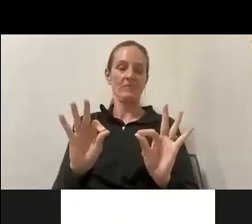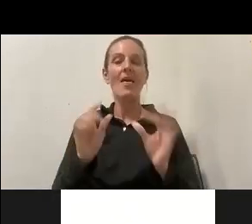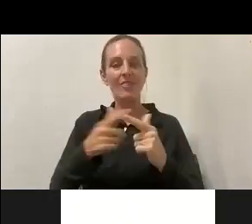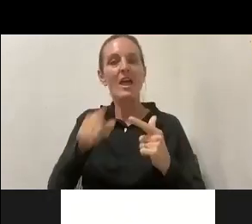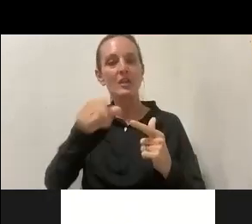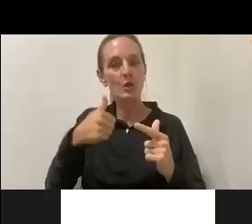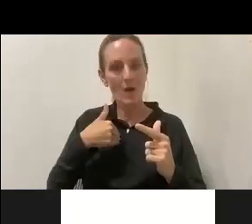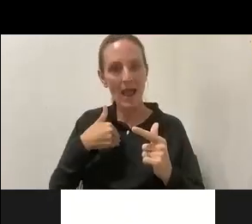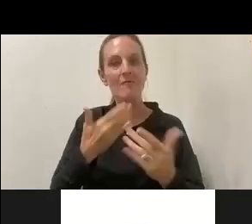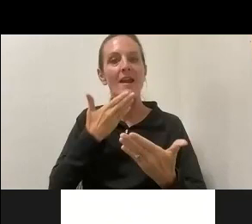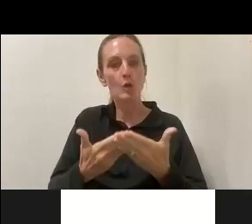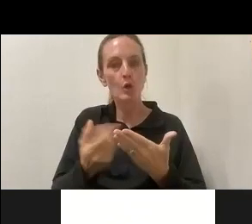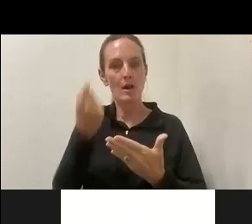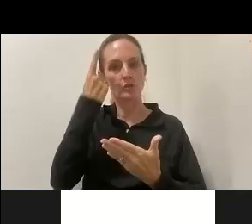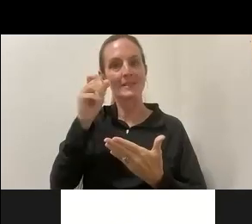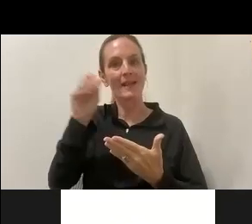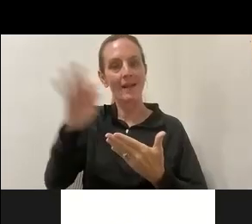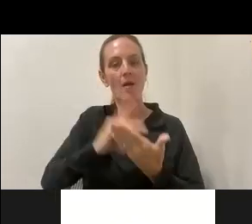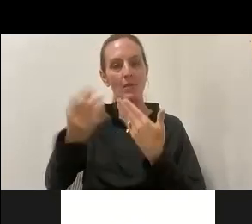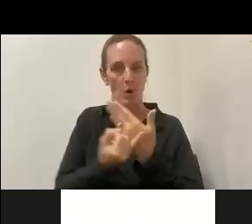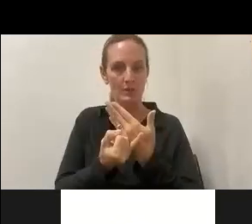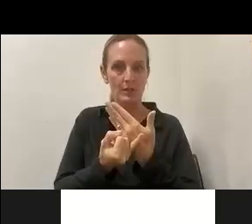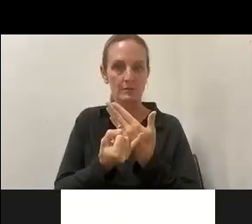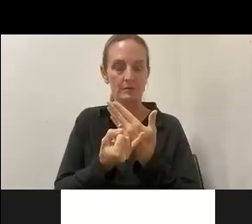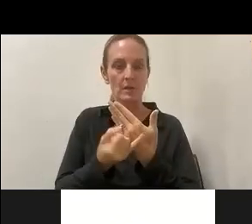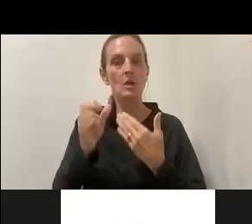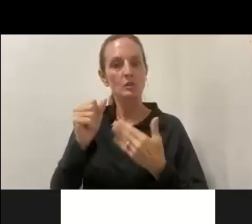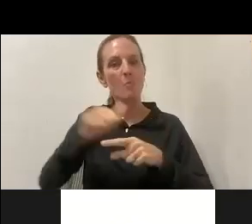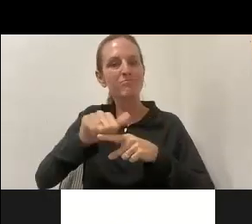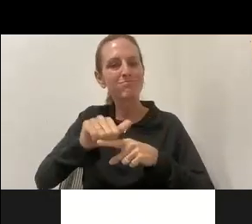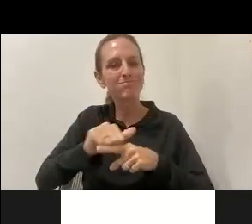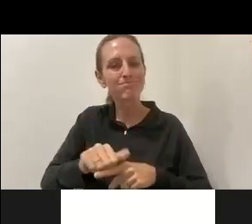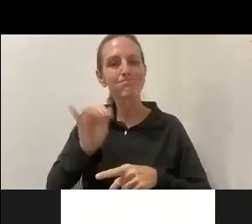is need exercise to do, especially if you are maybe in leadership and you’re randomly meeting